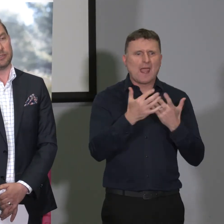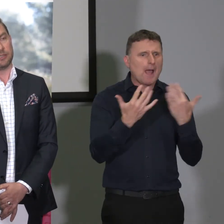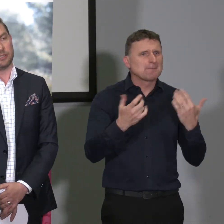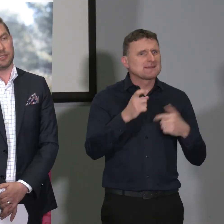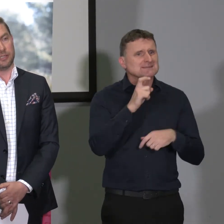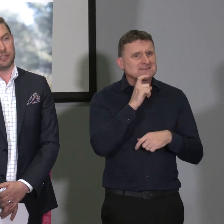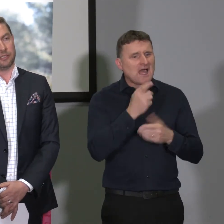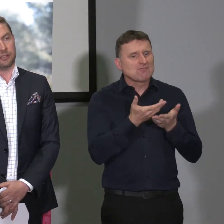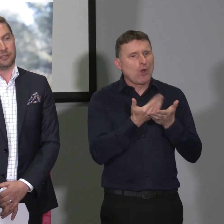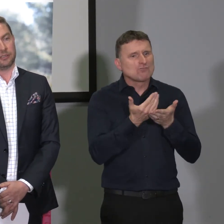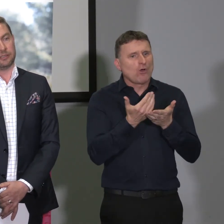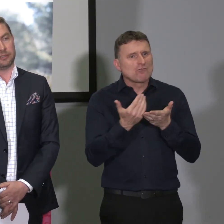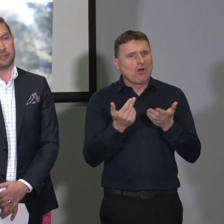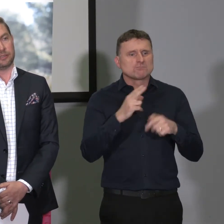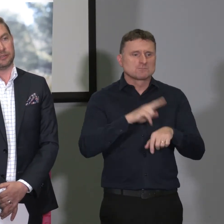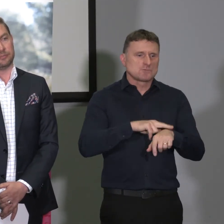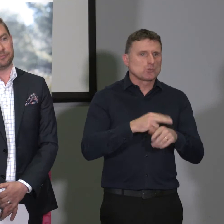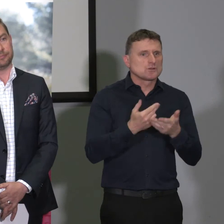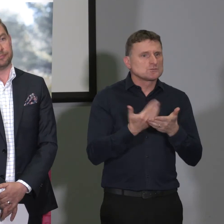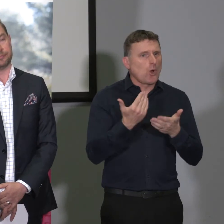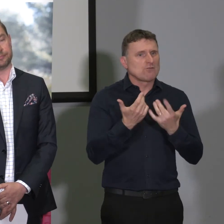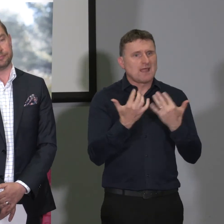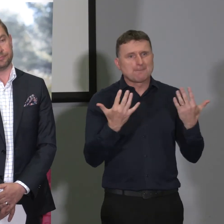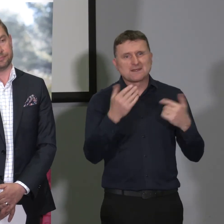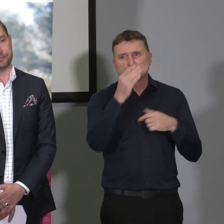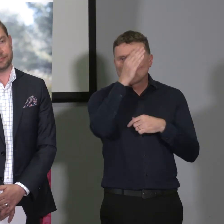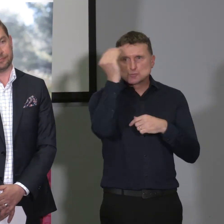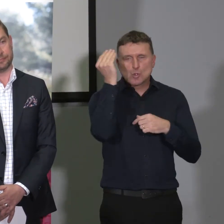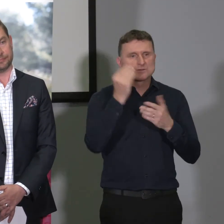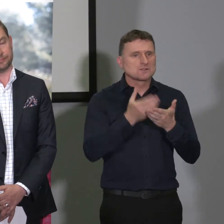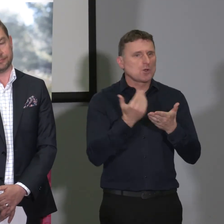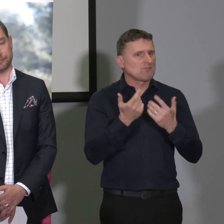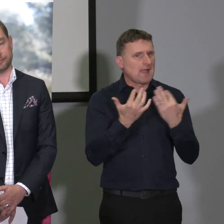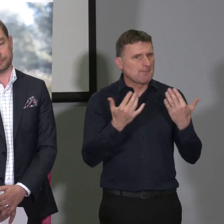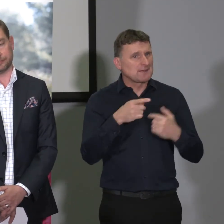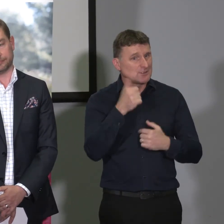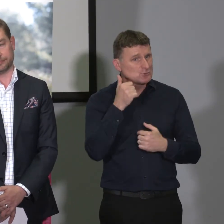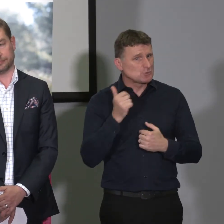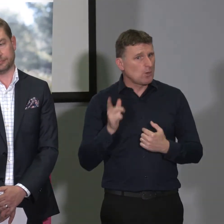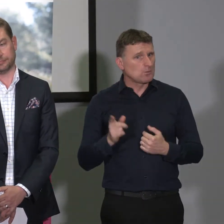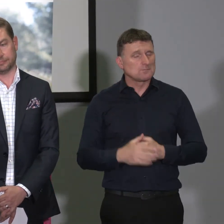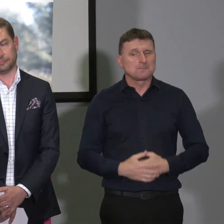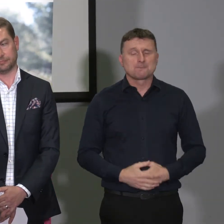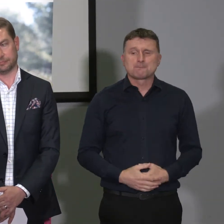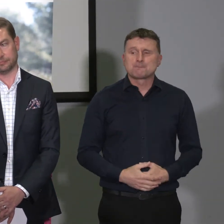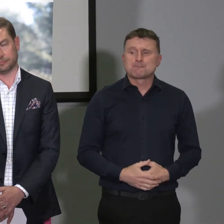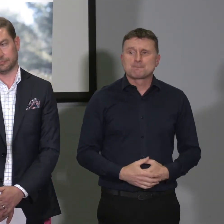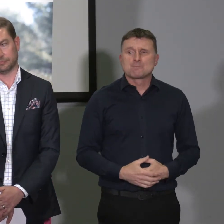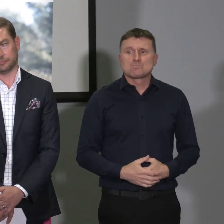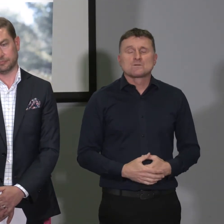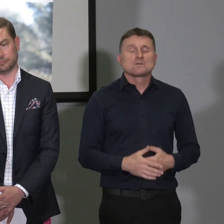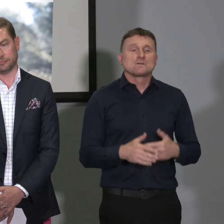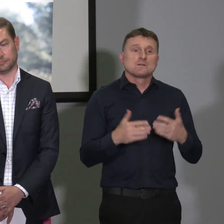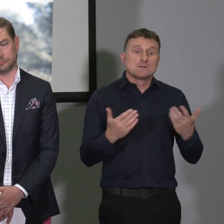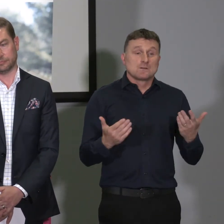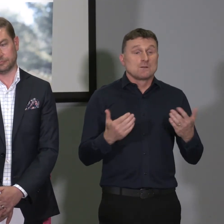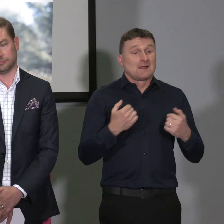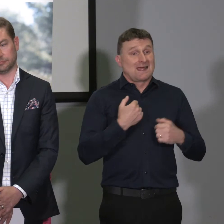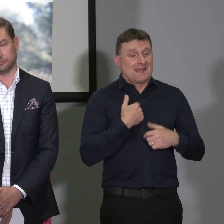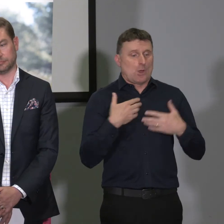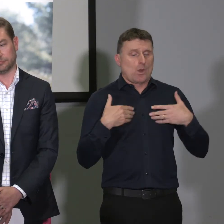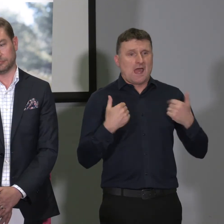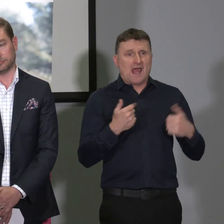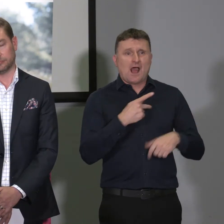that you are down?